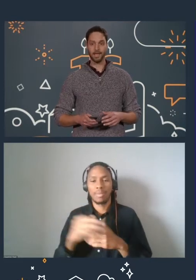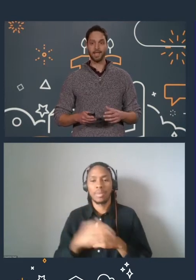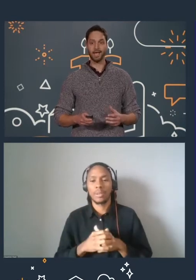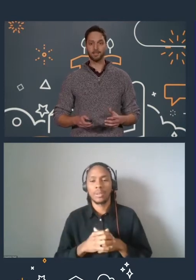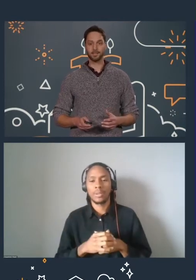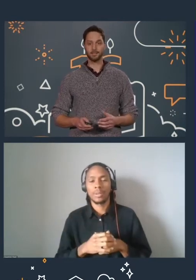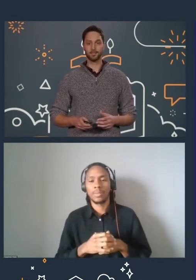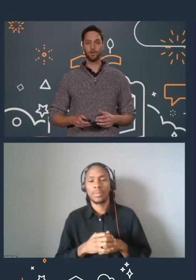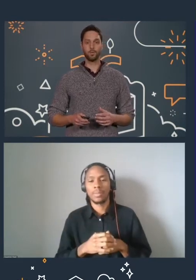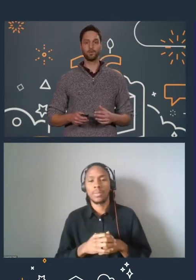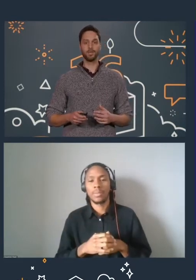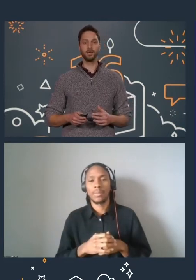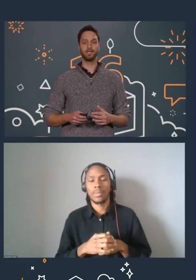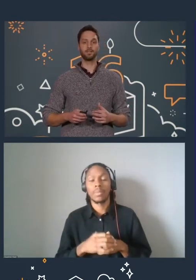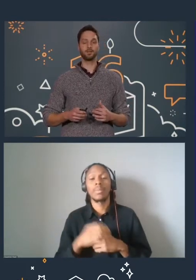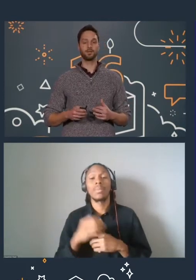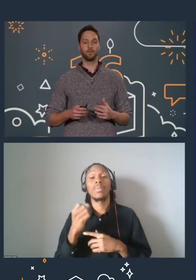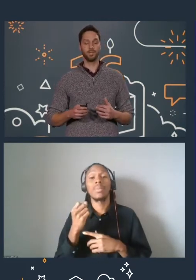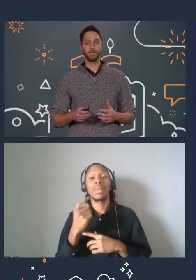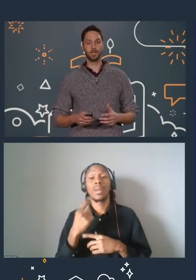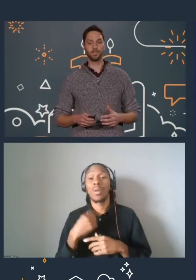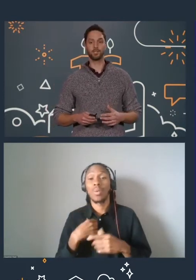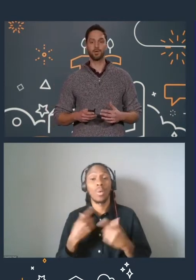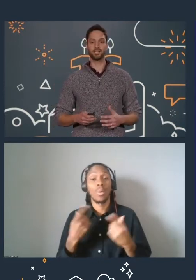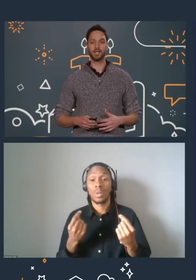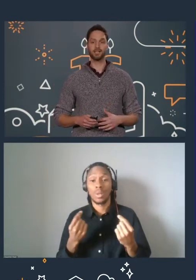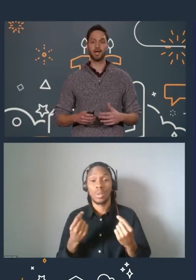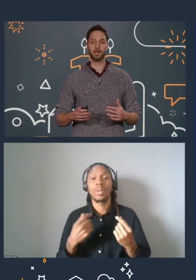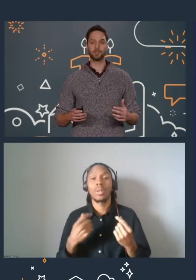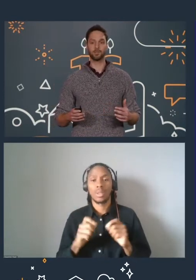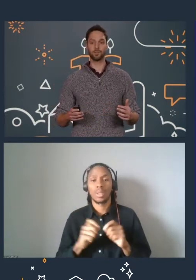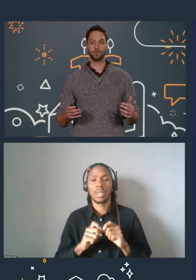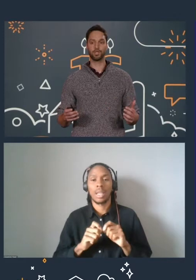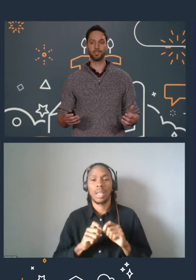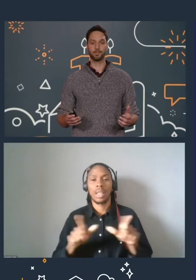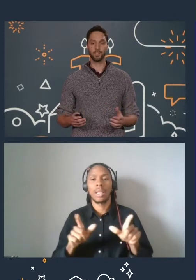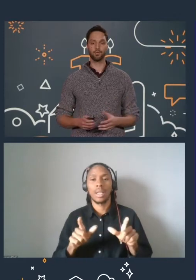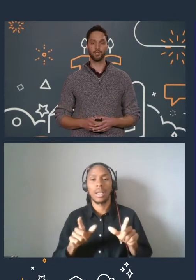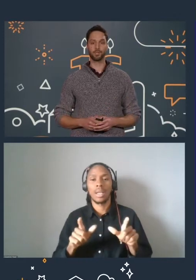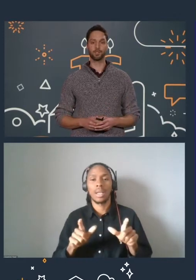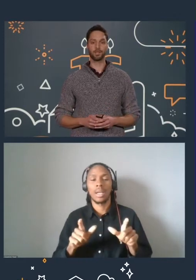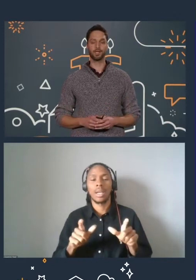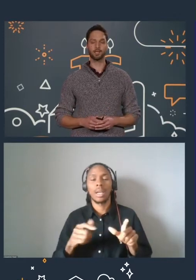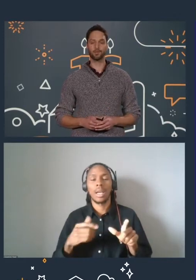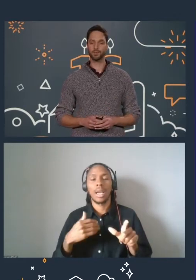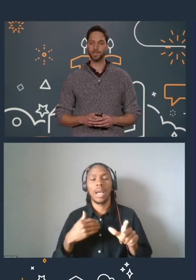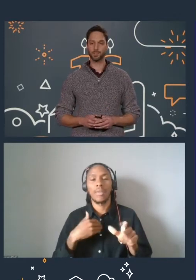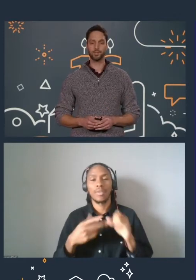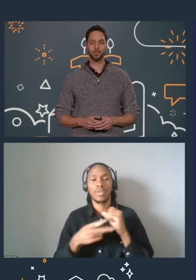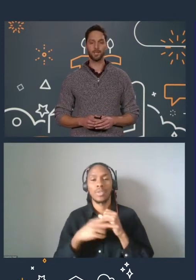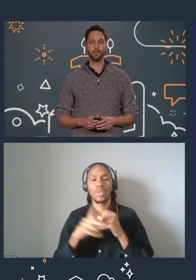In essence, what we did is we did launch this to extend access to Storage Lens metrics so that customers can consume them